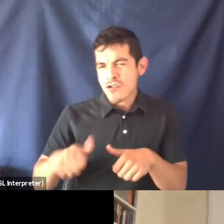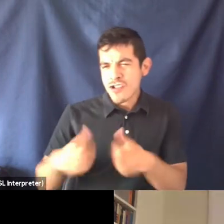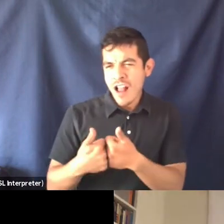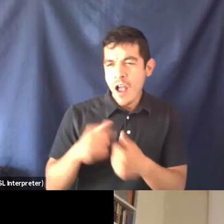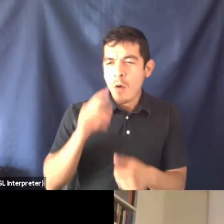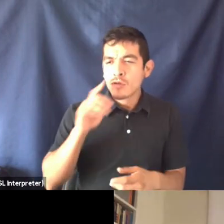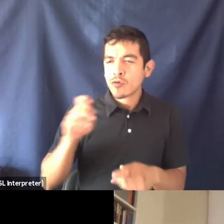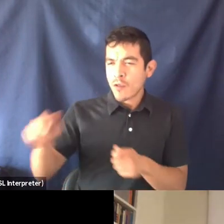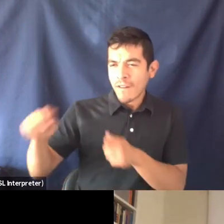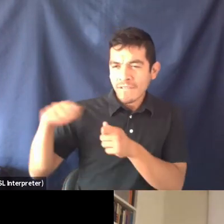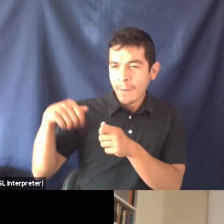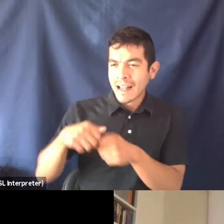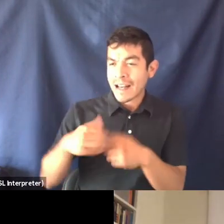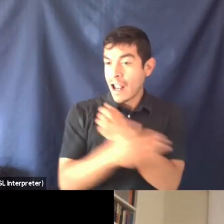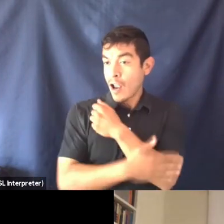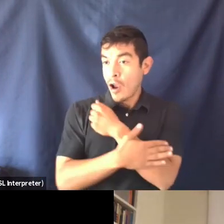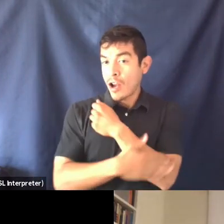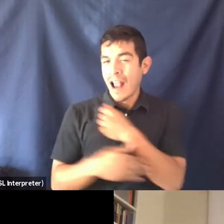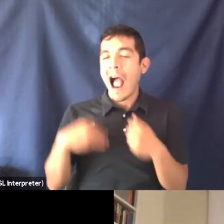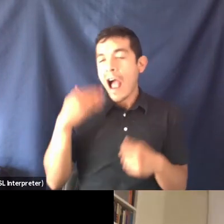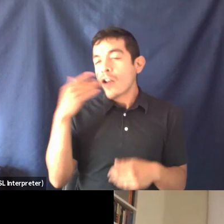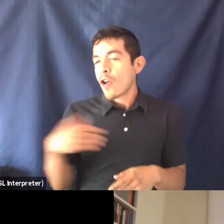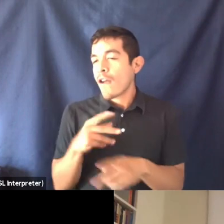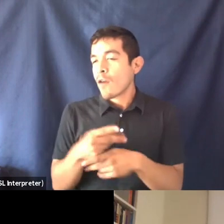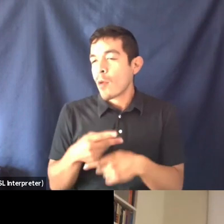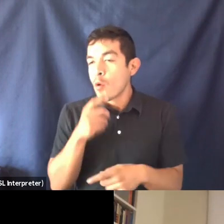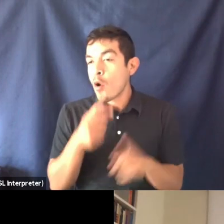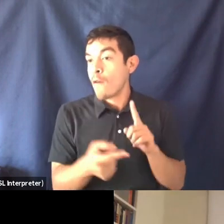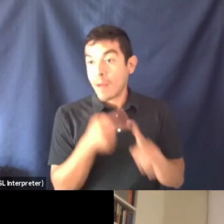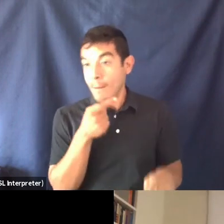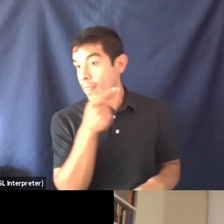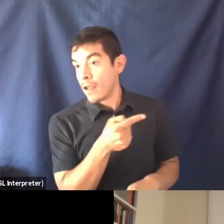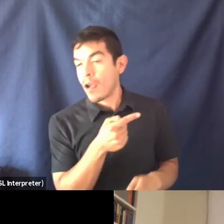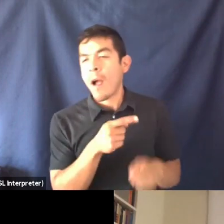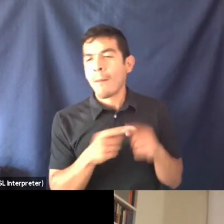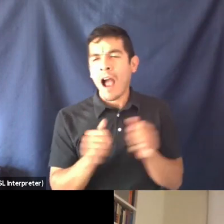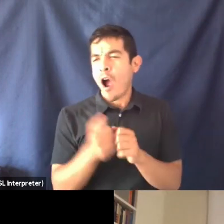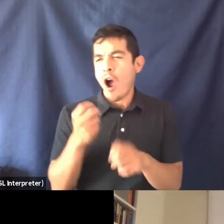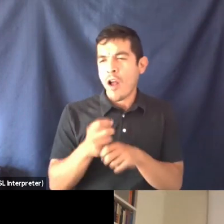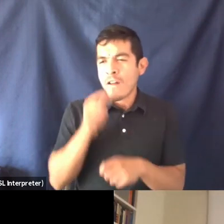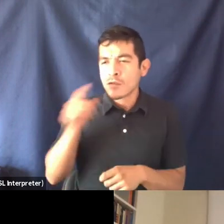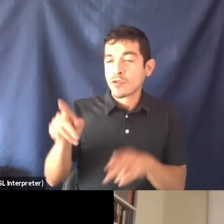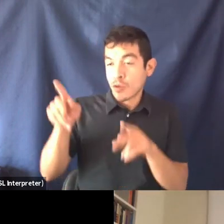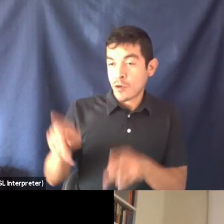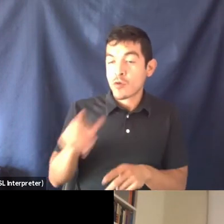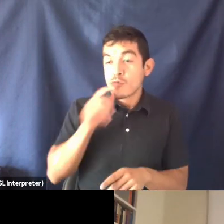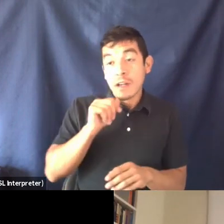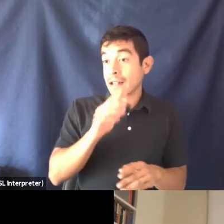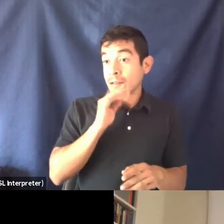I know, you had your, the producer who was from Istanbul but how hard was it for you as a person who doesn't speak the language and it's an unfamiliar culture